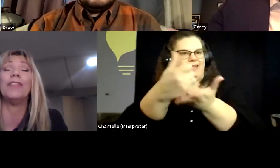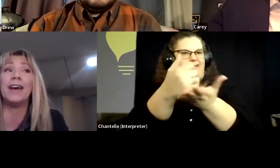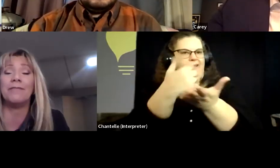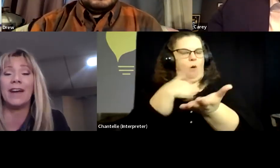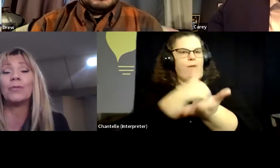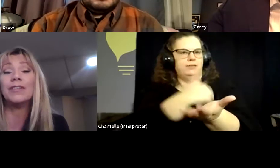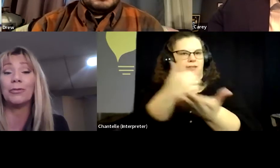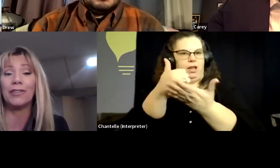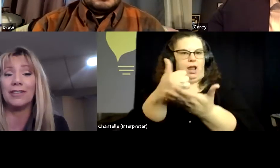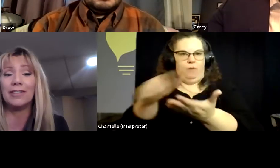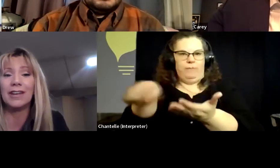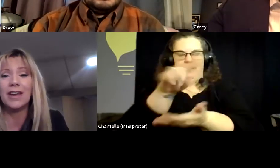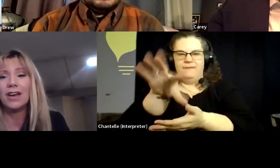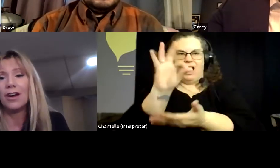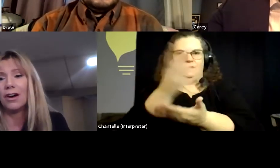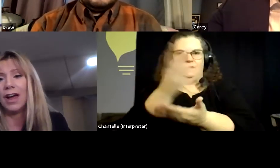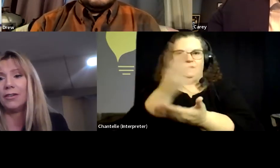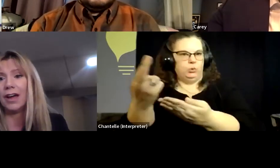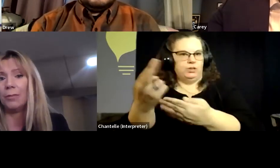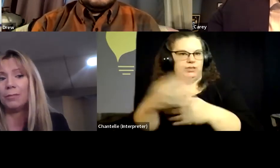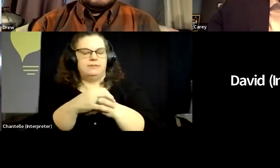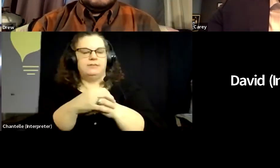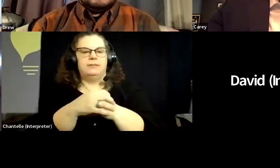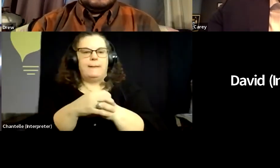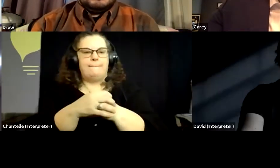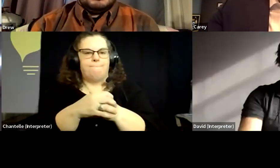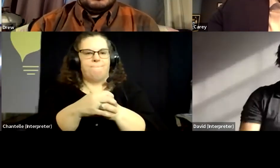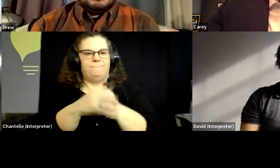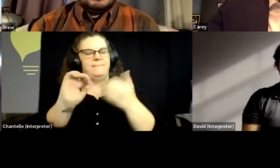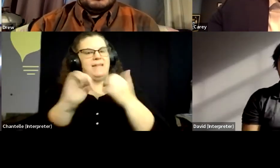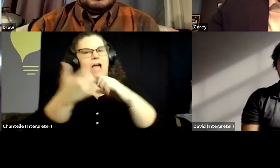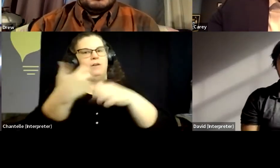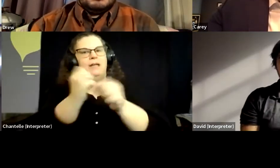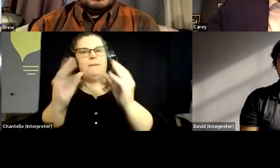help them find resources on how to make it more